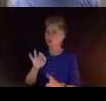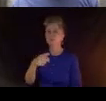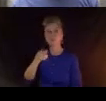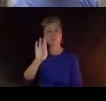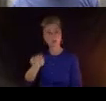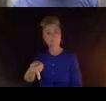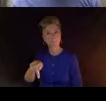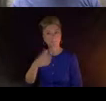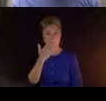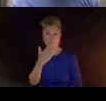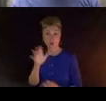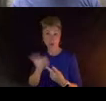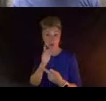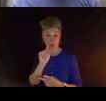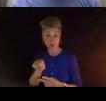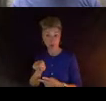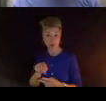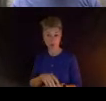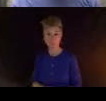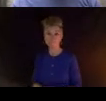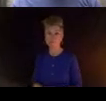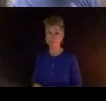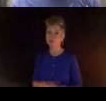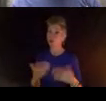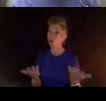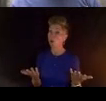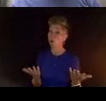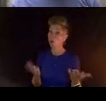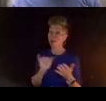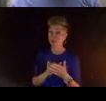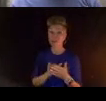So that's about it for me in terms of my material tonight.